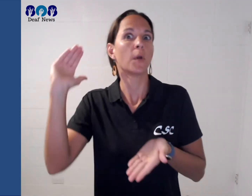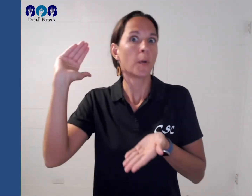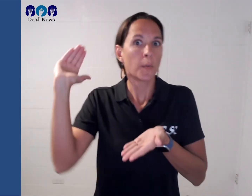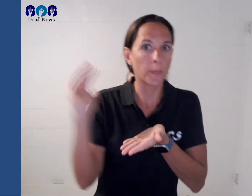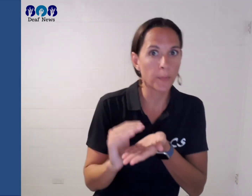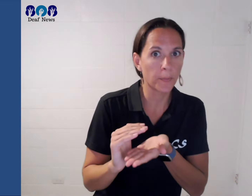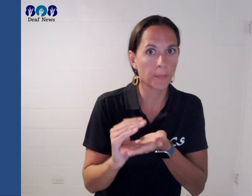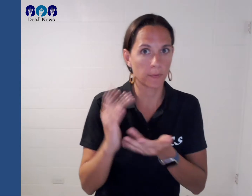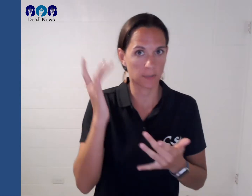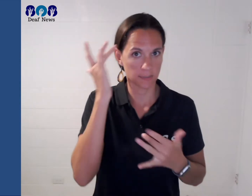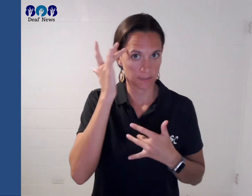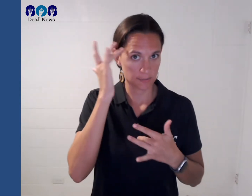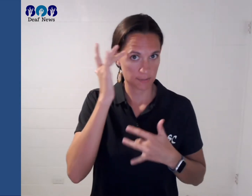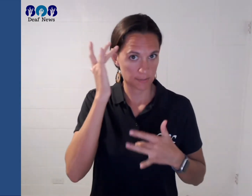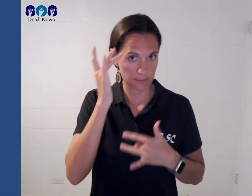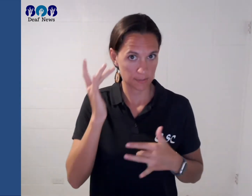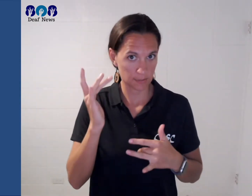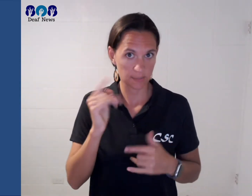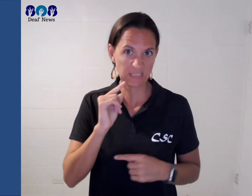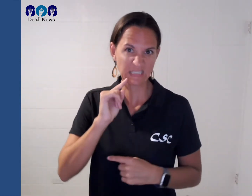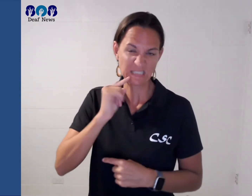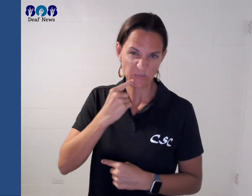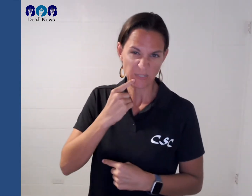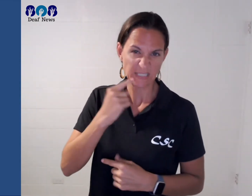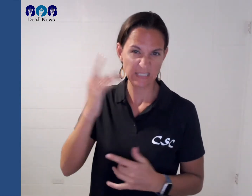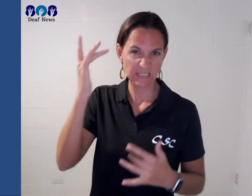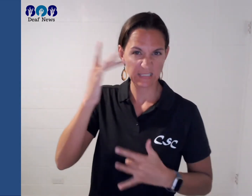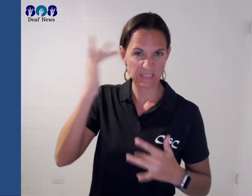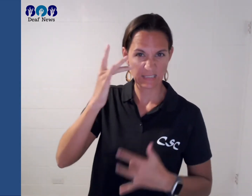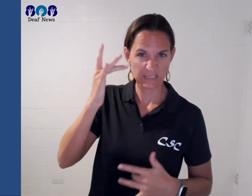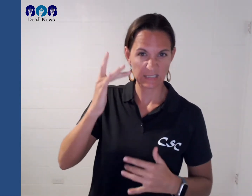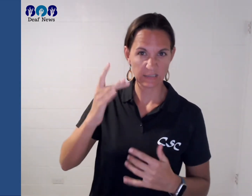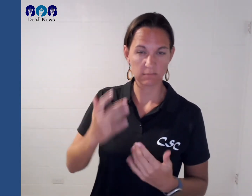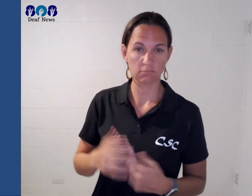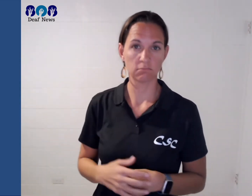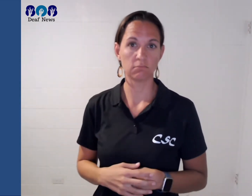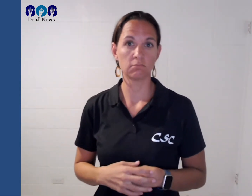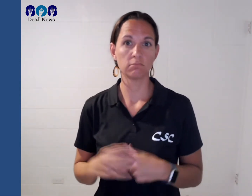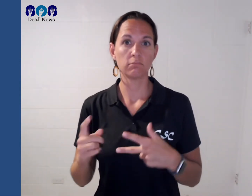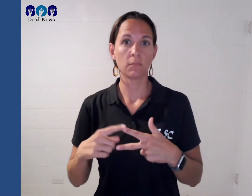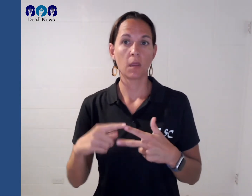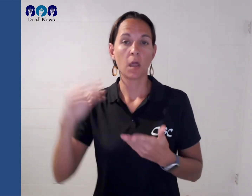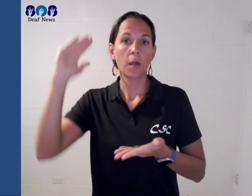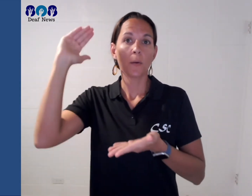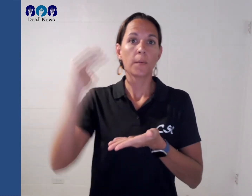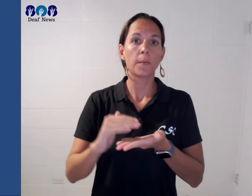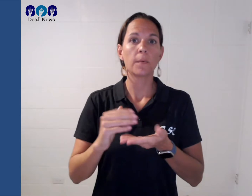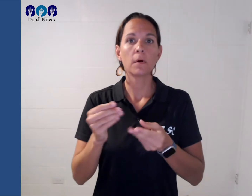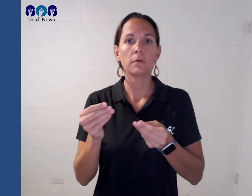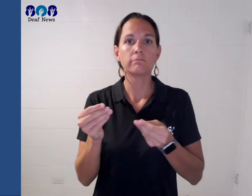However, having the booster will lessen the chance of becoming seriously ill. It